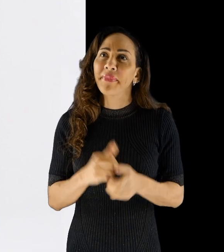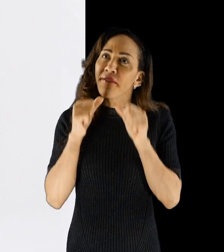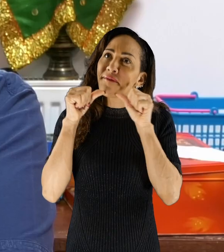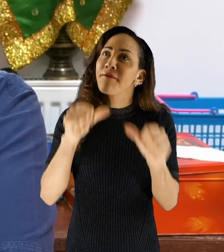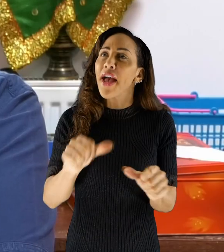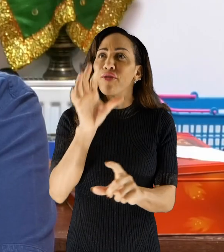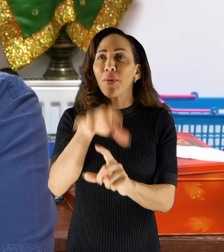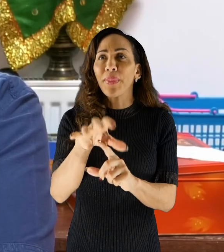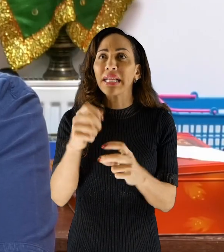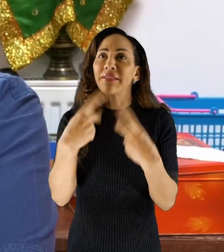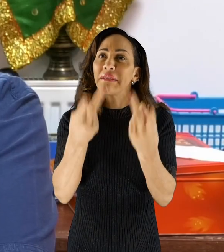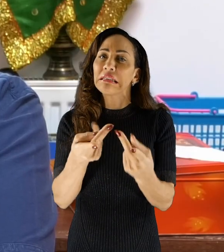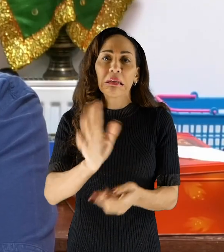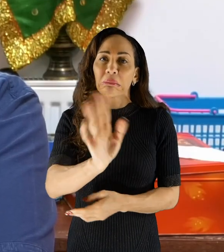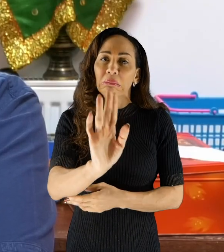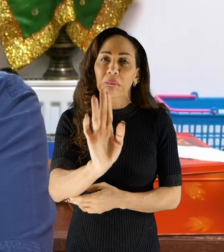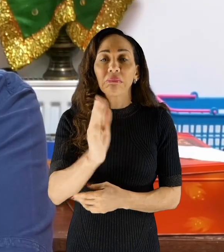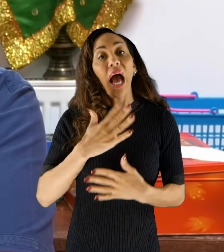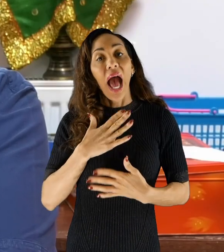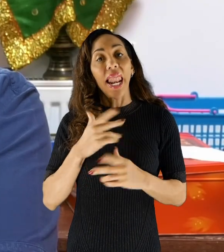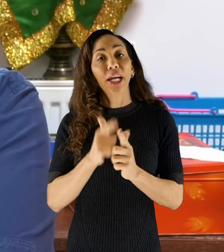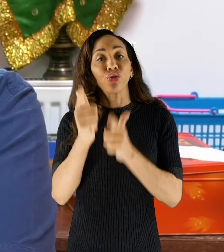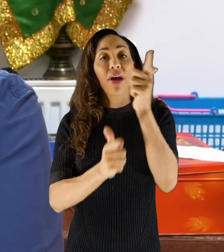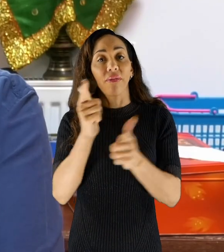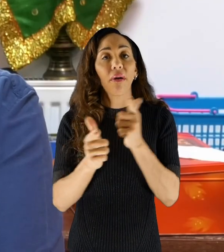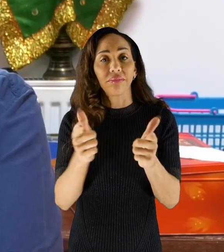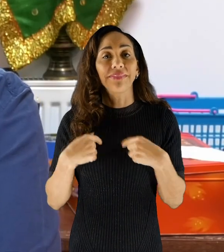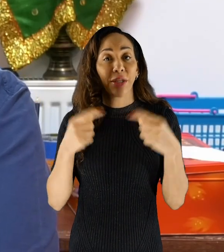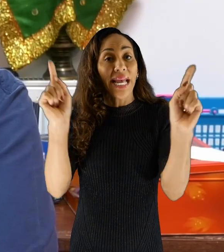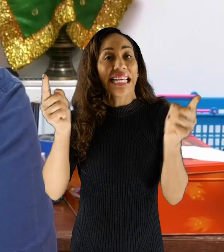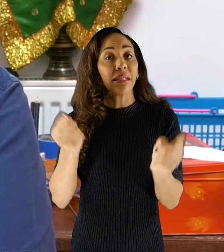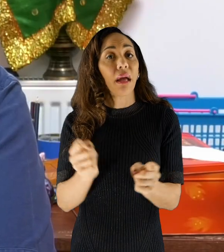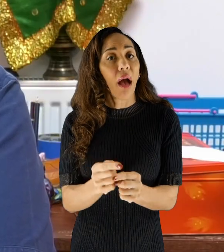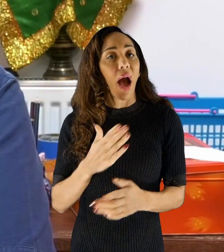India which is where my parents are from. But it's somewhere that